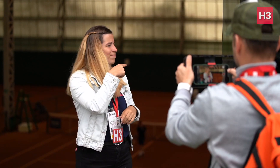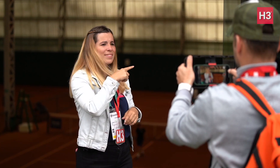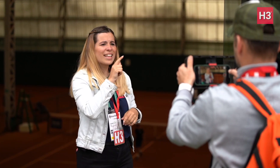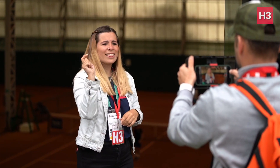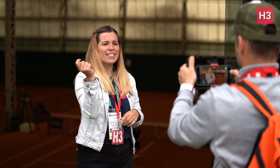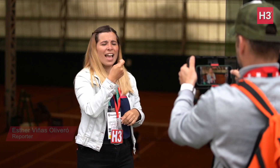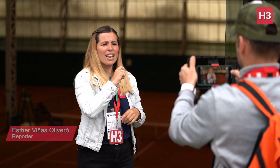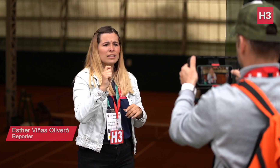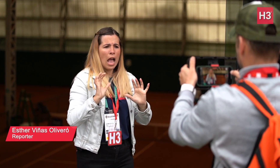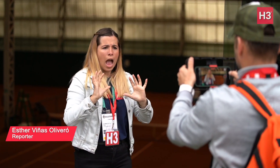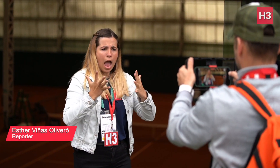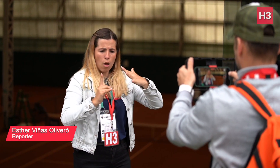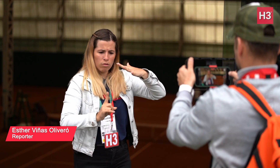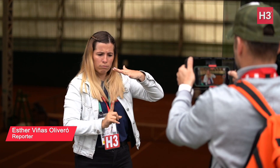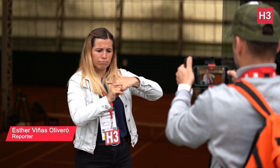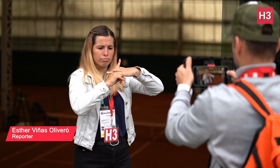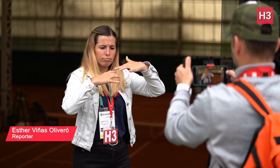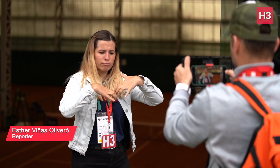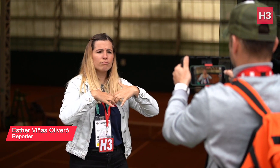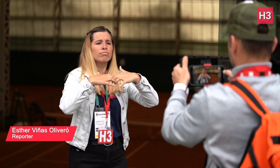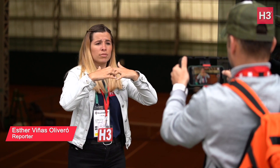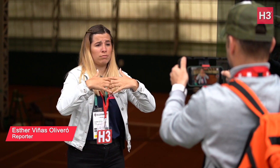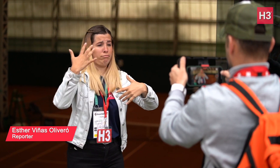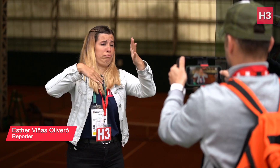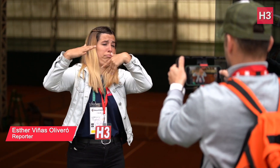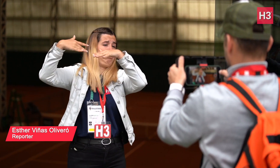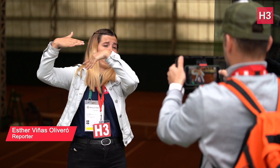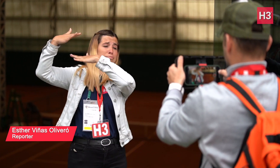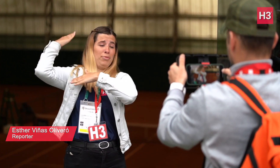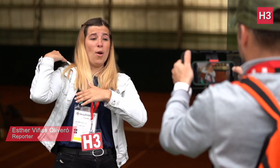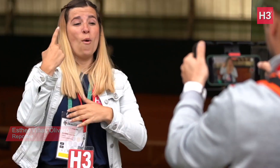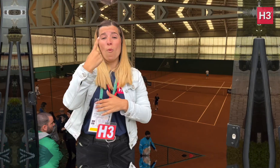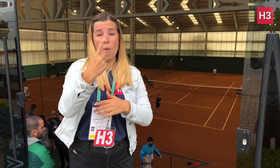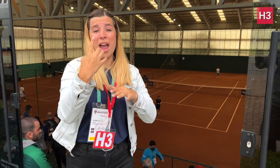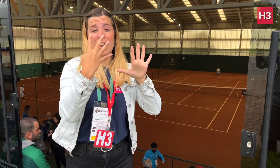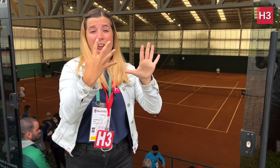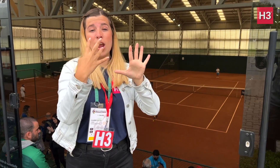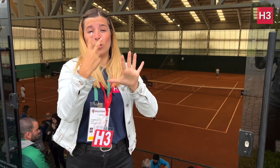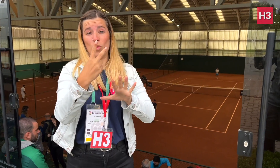Tennis programme emerged in 1924 Deaflympics